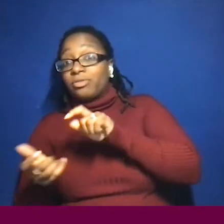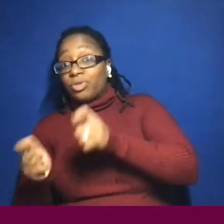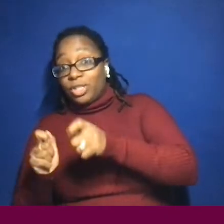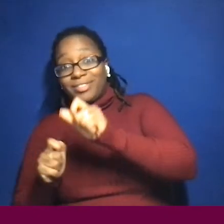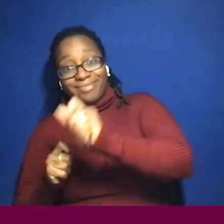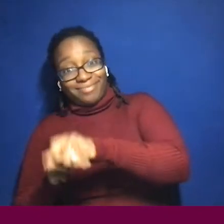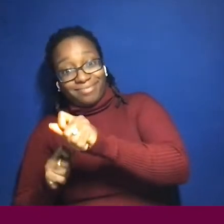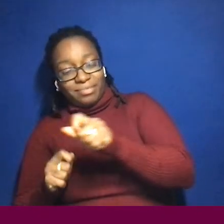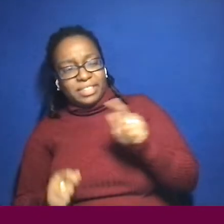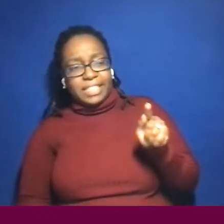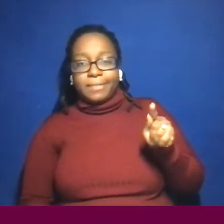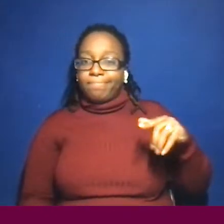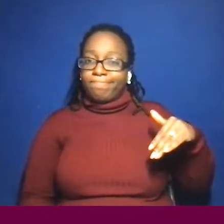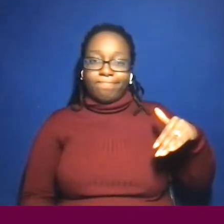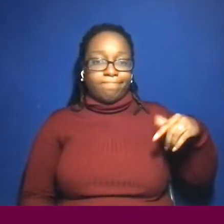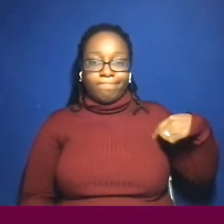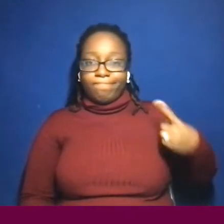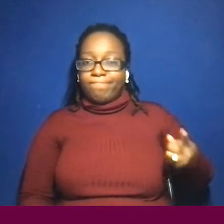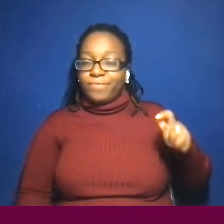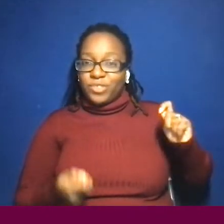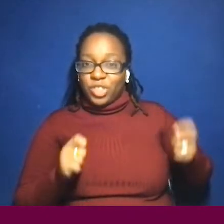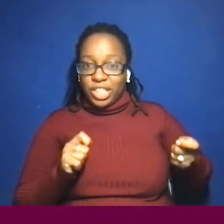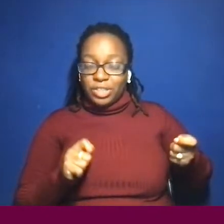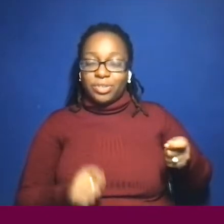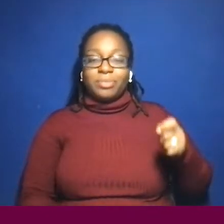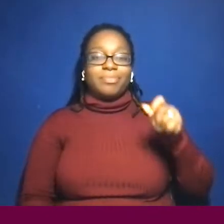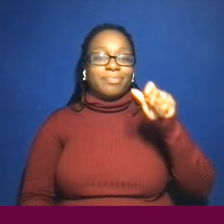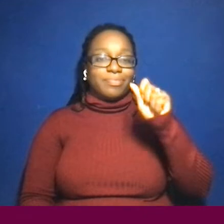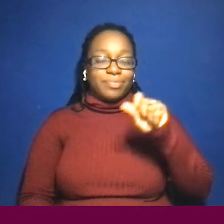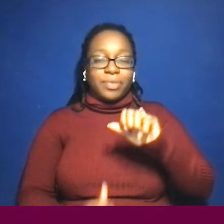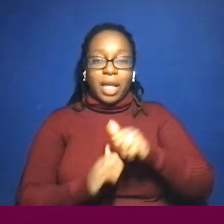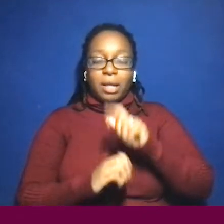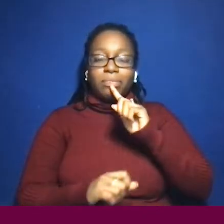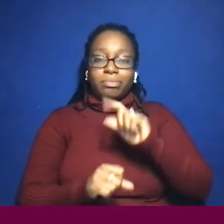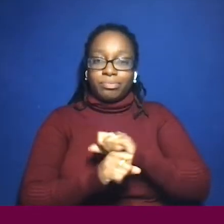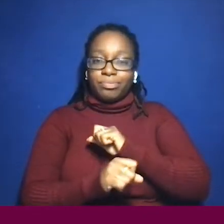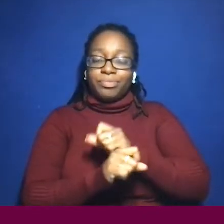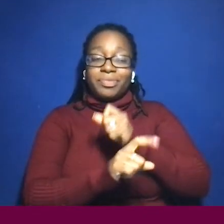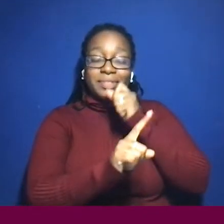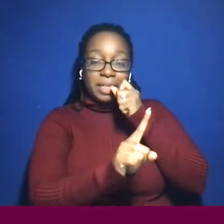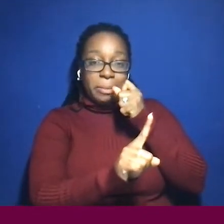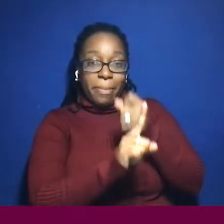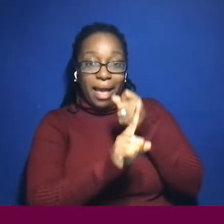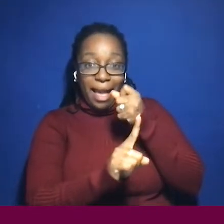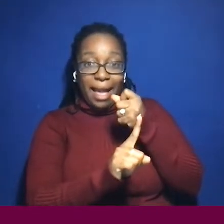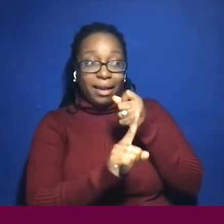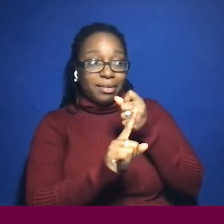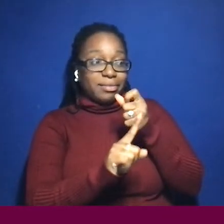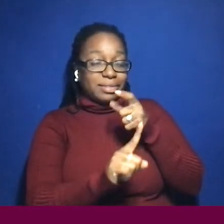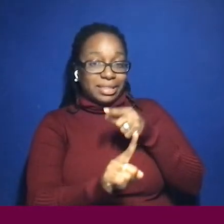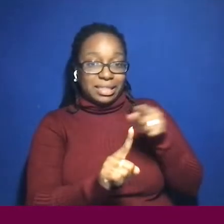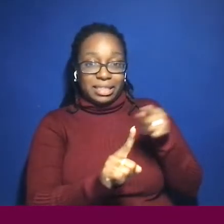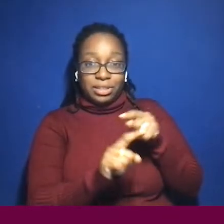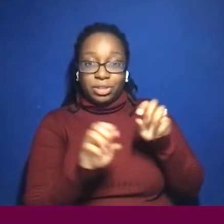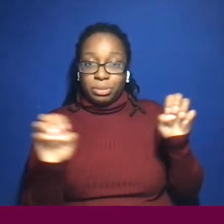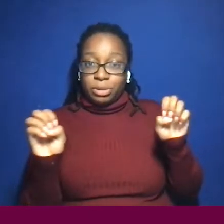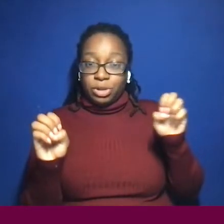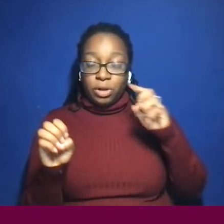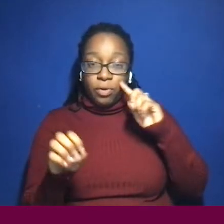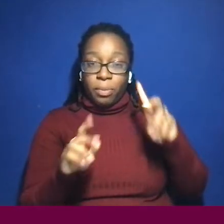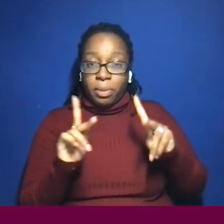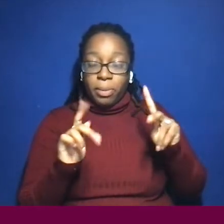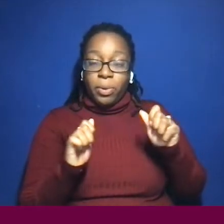Absolutely the disproportionate impact of these varying emergencies on people with disabilities